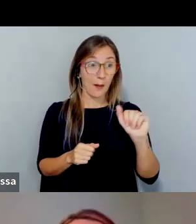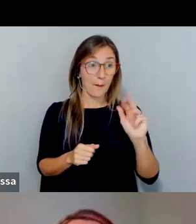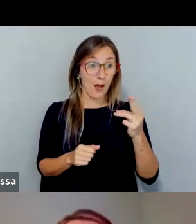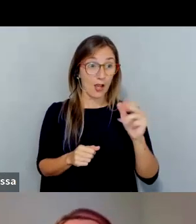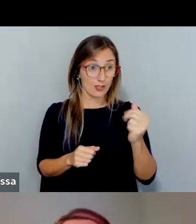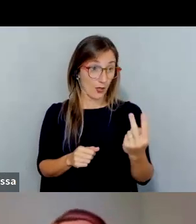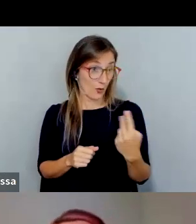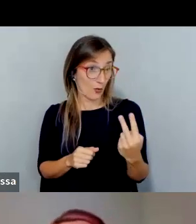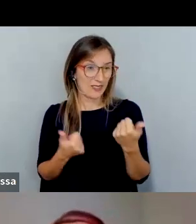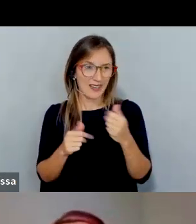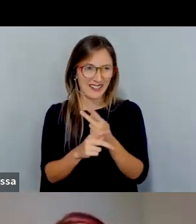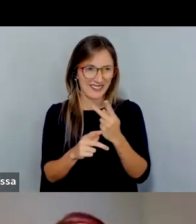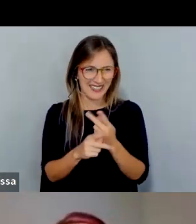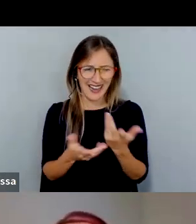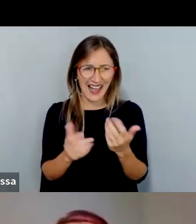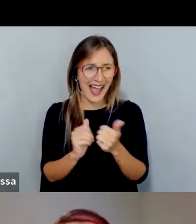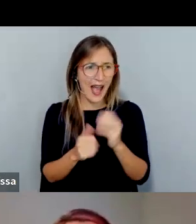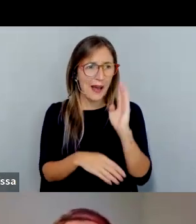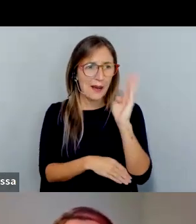When Marsha and I were trying to put this together we were like, we need three weeks.